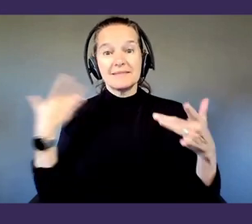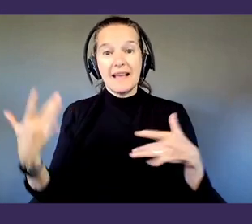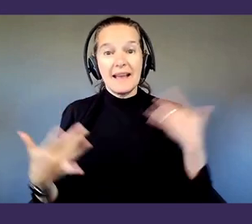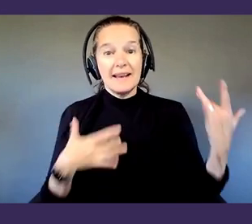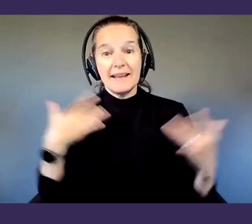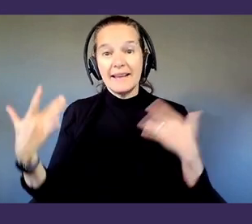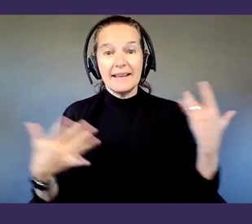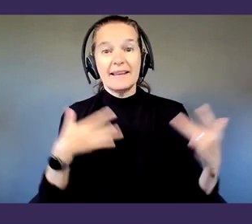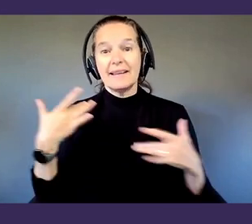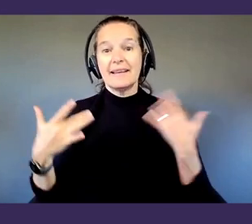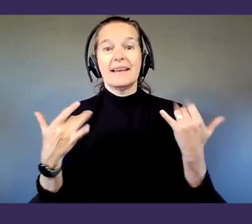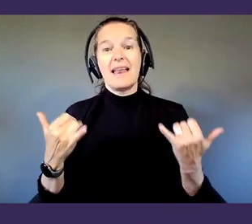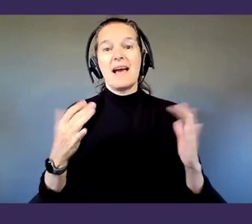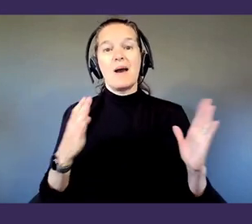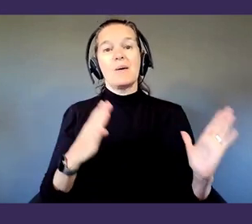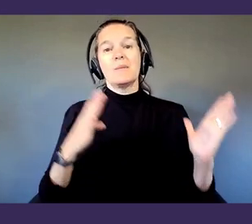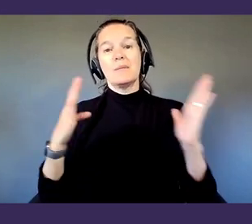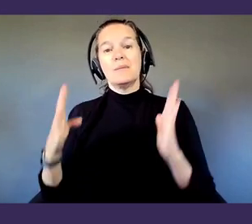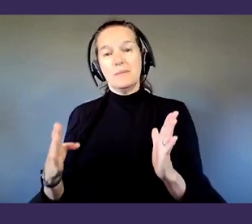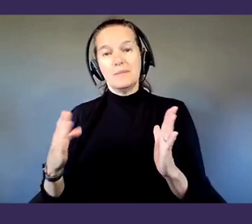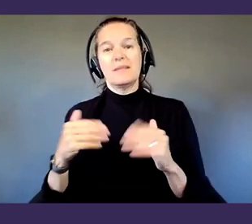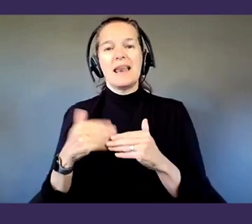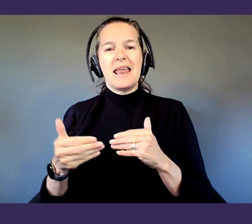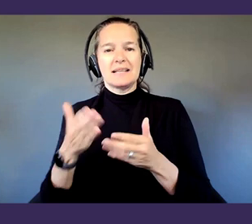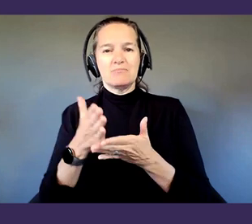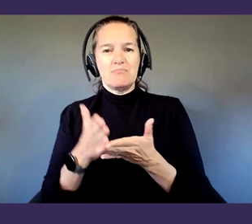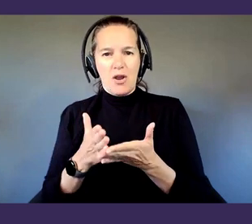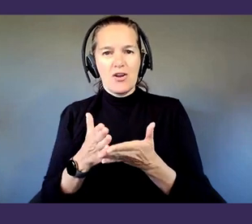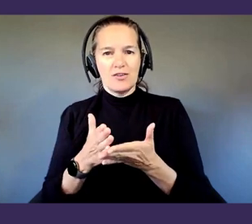to move into the next part of our presentation